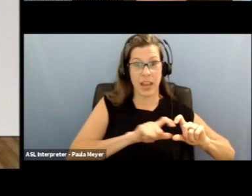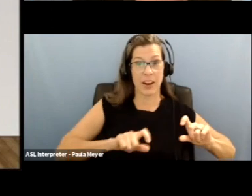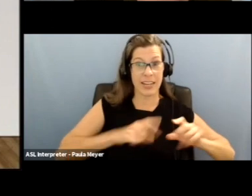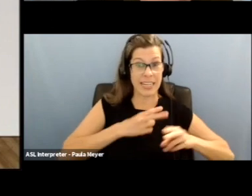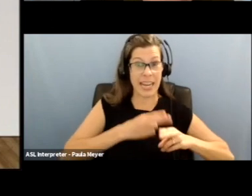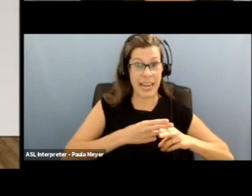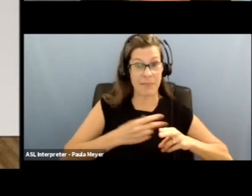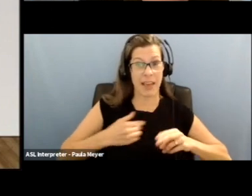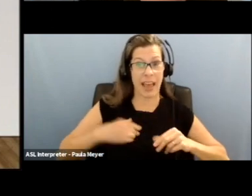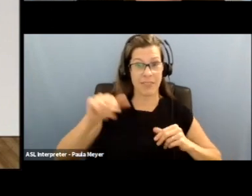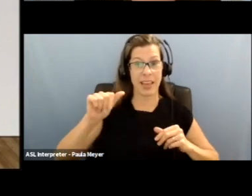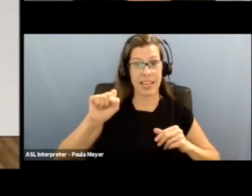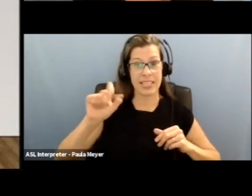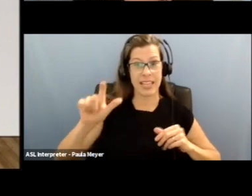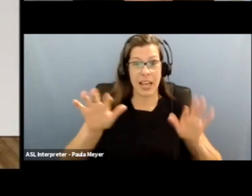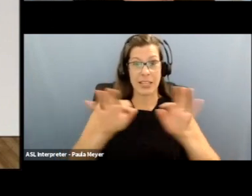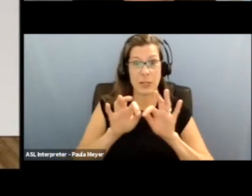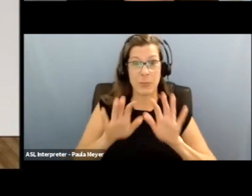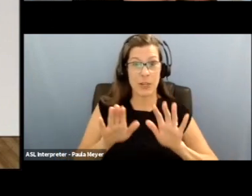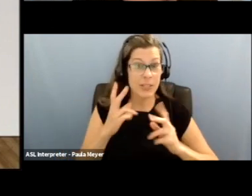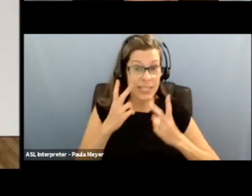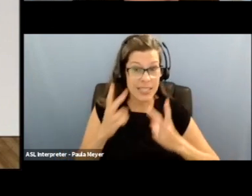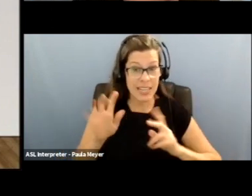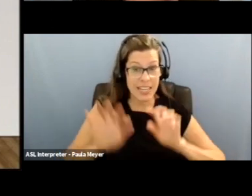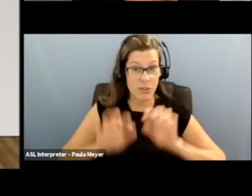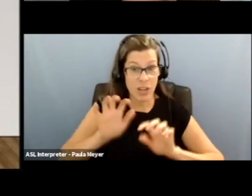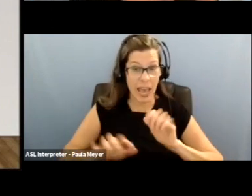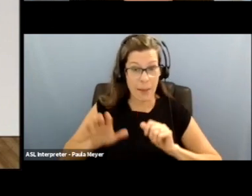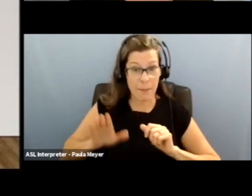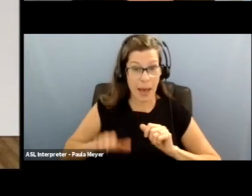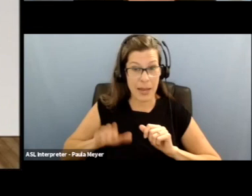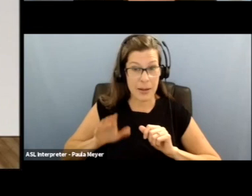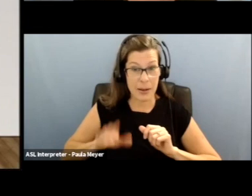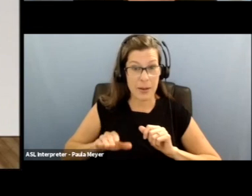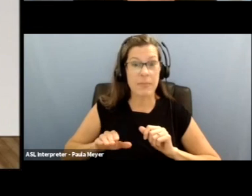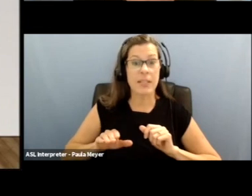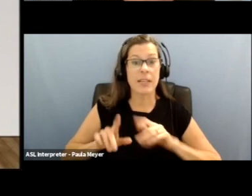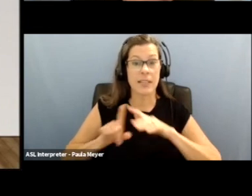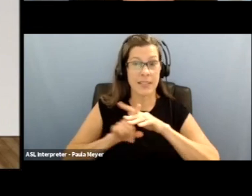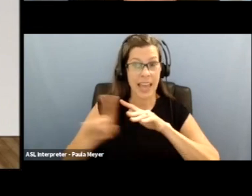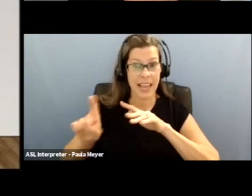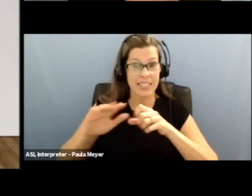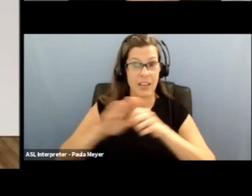In order to see the chat and the Q & A features at the bottom of your screen, exit Full Screen Mode. A hot key for this